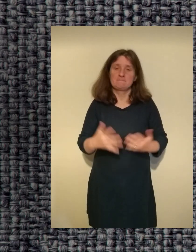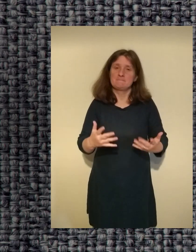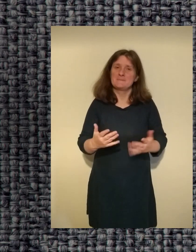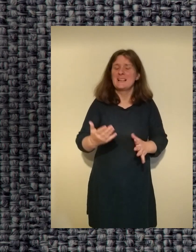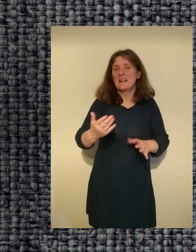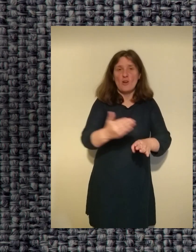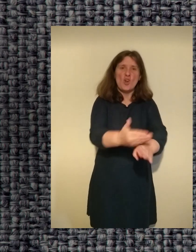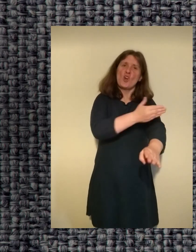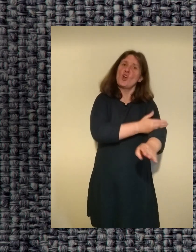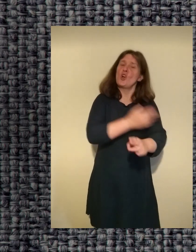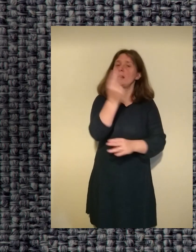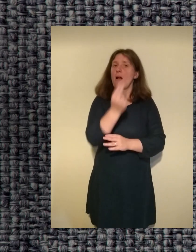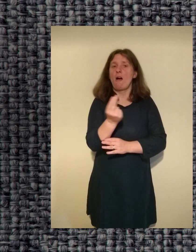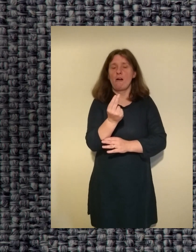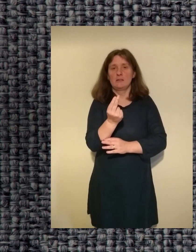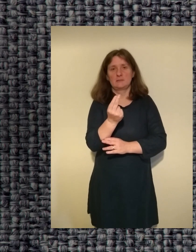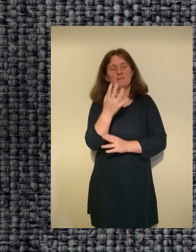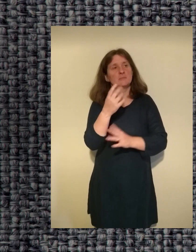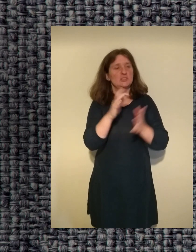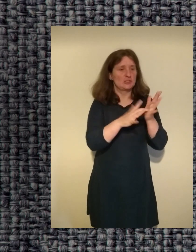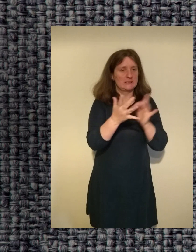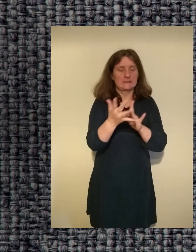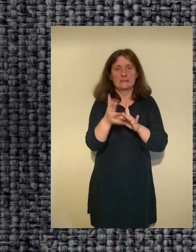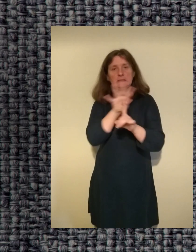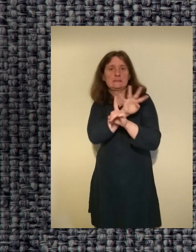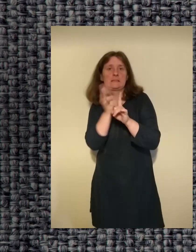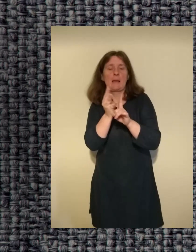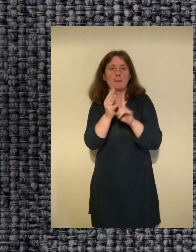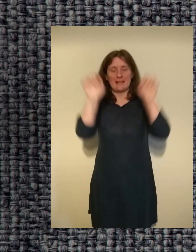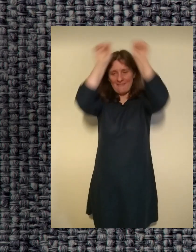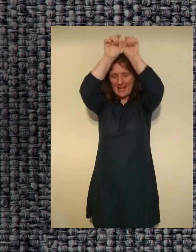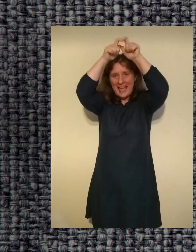Unlike earlier religious art where Christ and his disciples (now seen as Saints) would